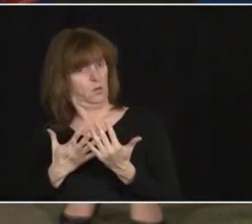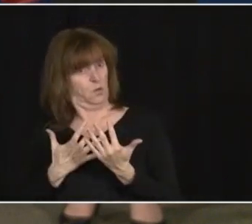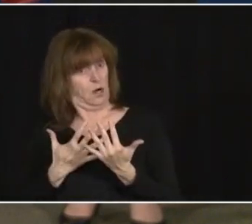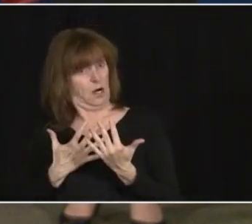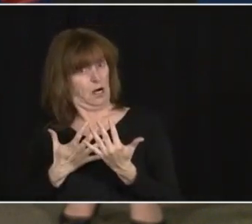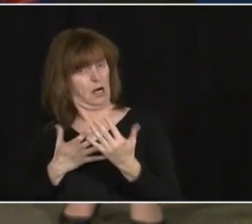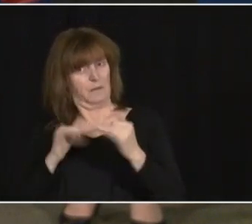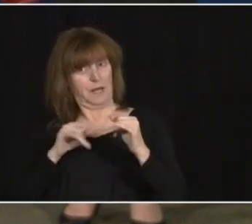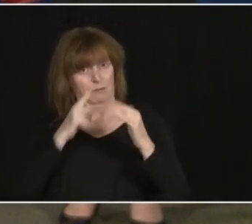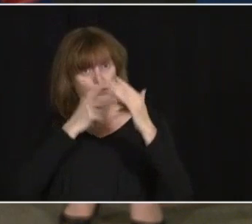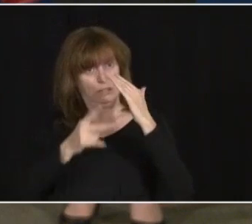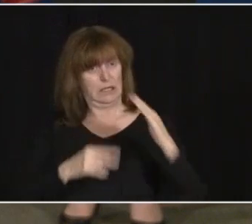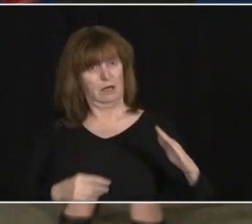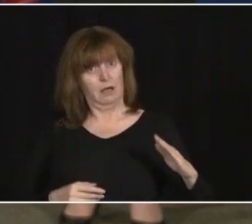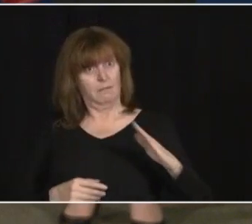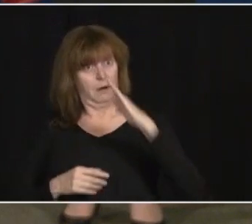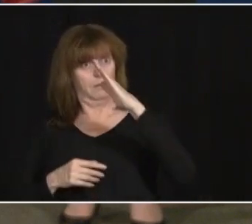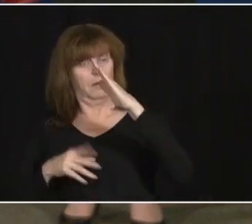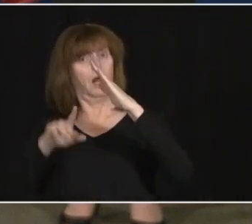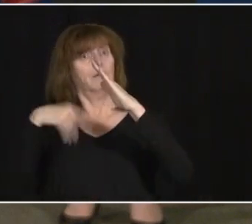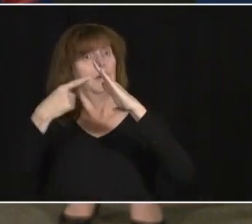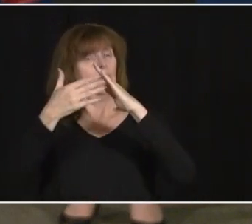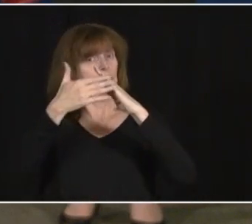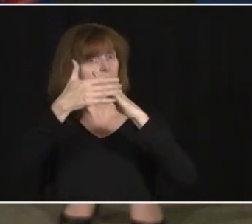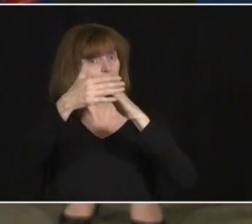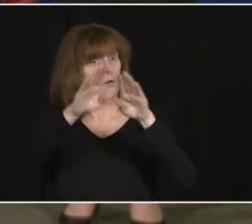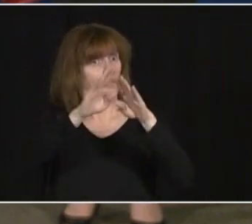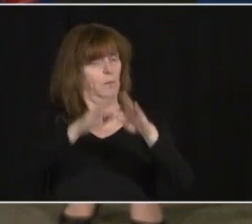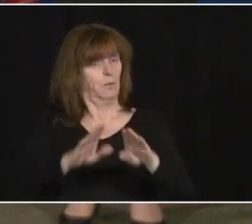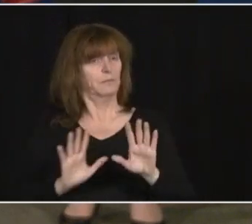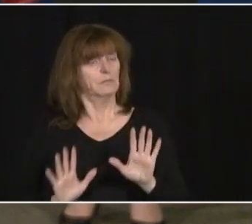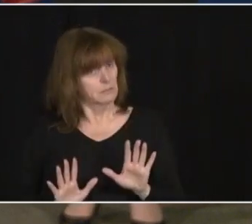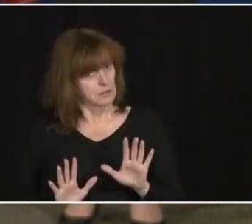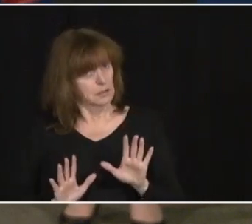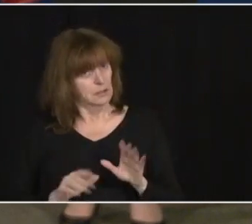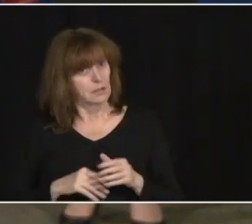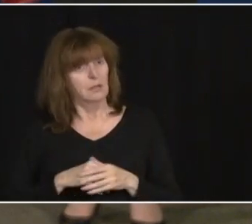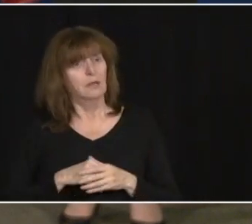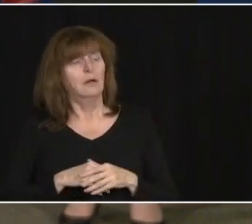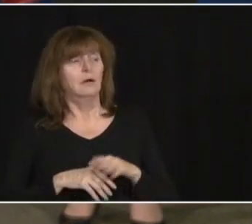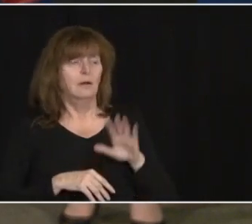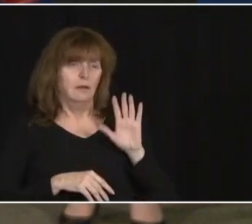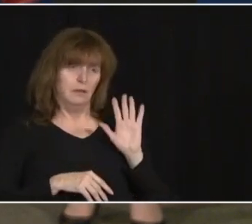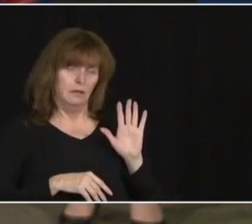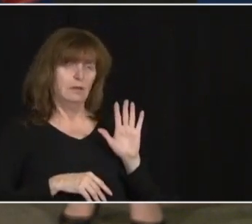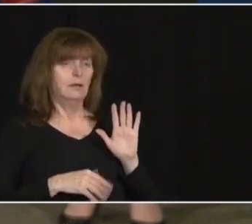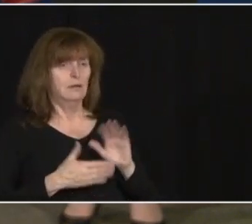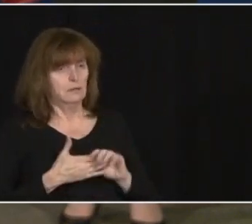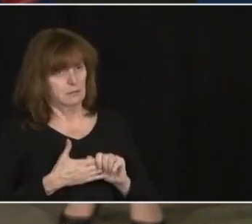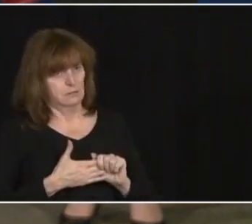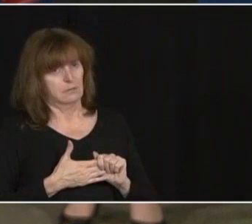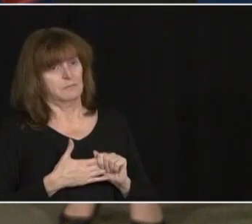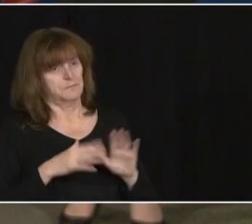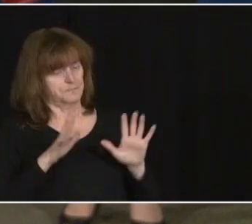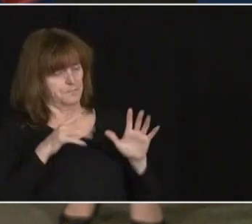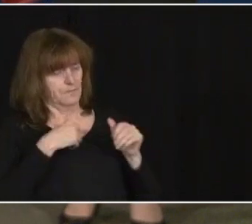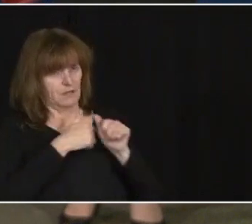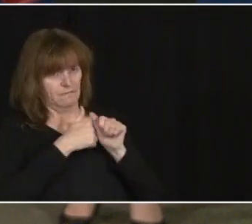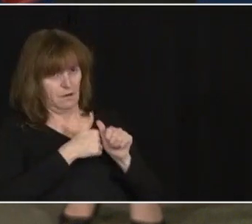wave -- it materialized and if it passes. Antonella, what we real lip want to do is focus again on the